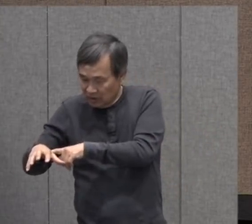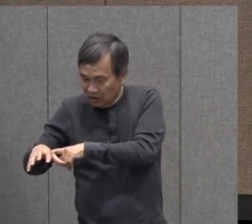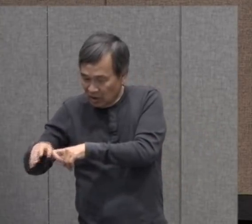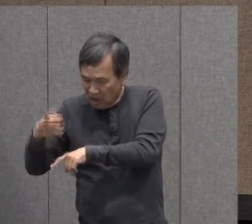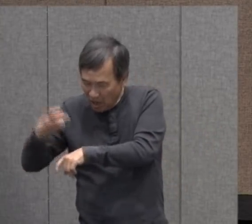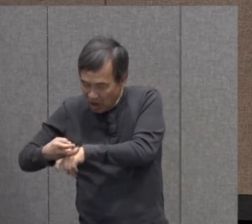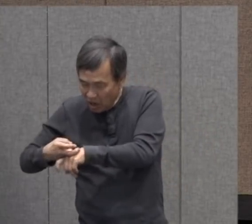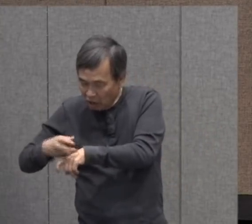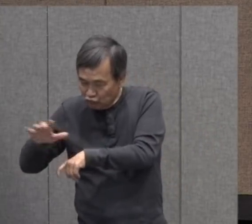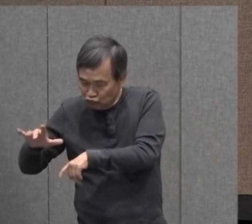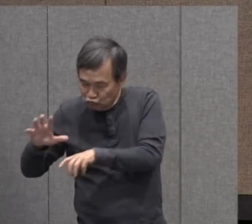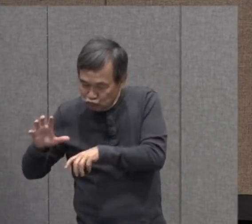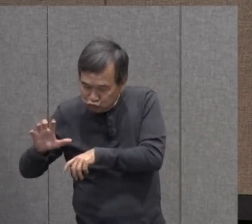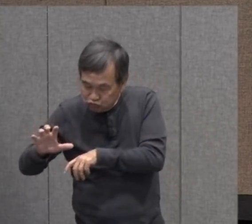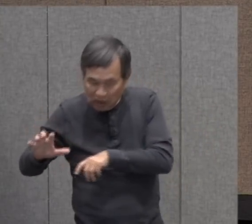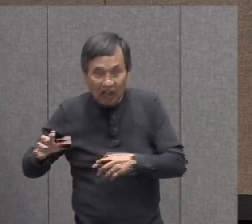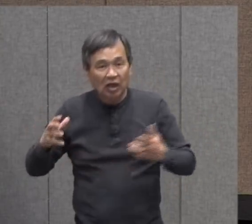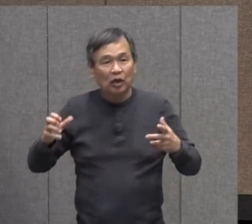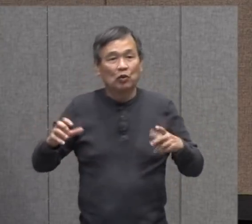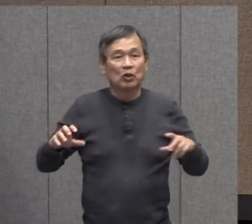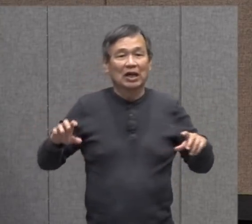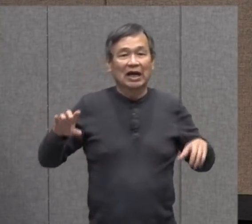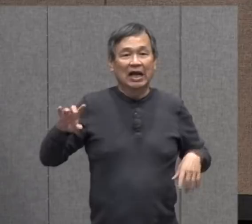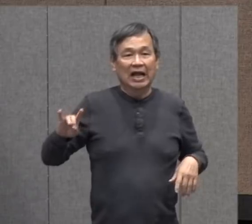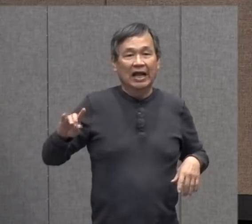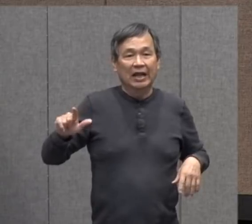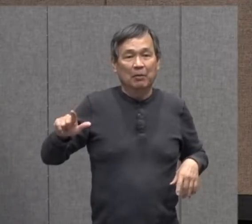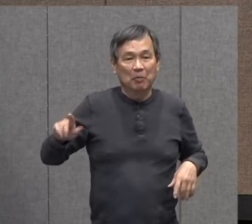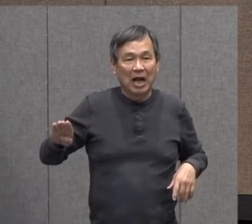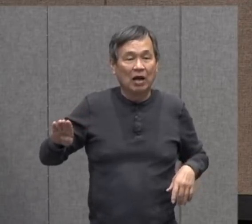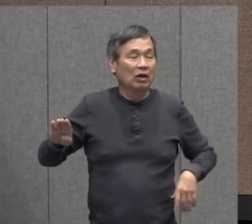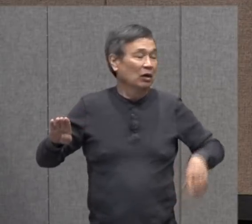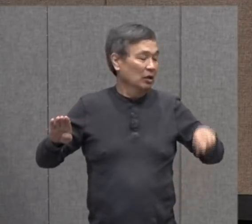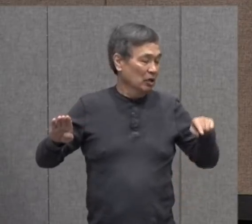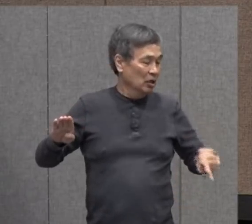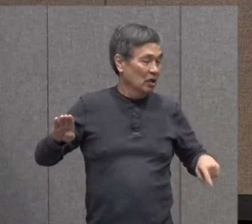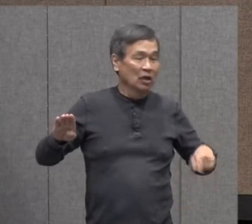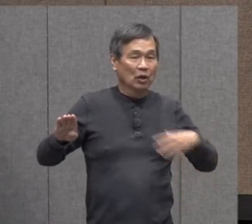exercise ball to move at the same speed as my lightest?